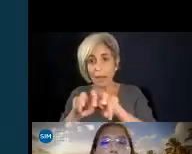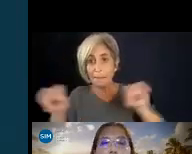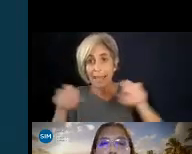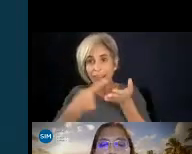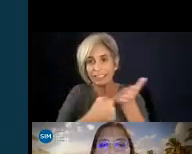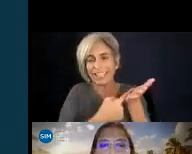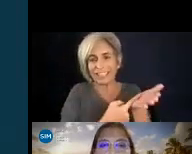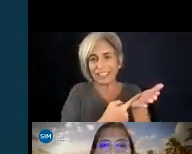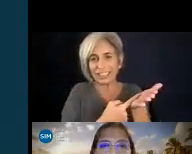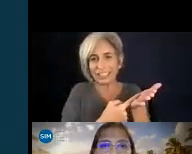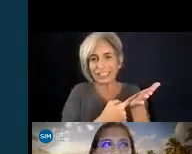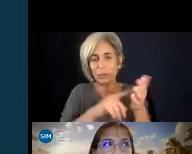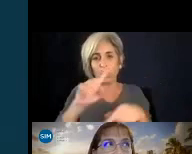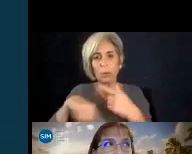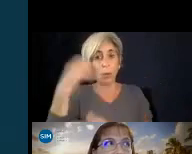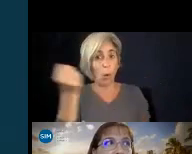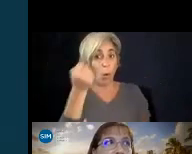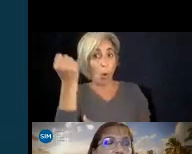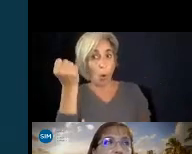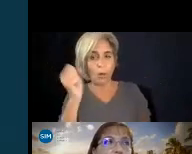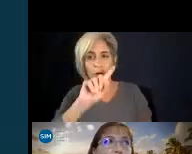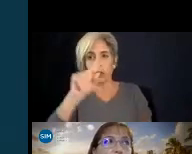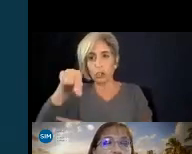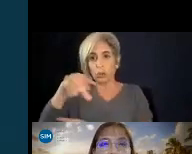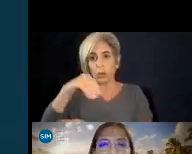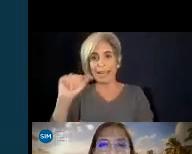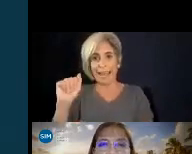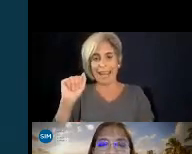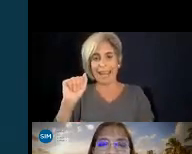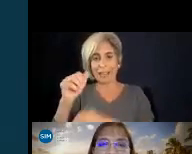We're going to hold our questions and answers to our breakout sessions.